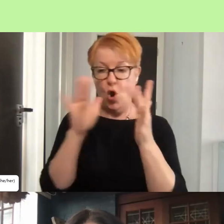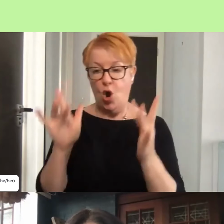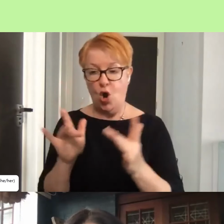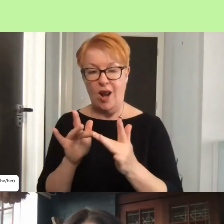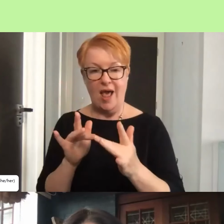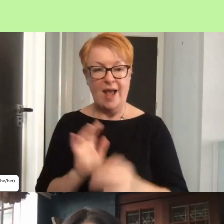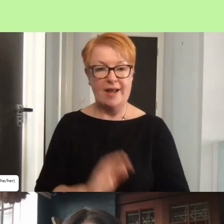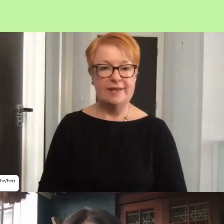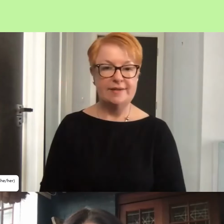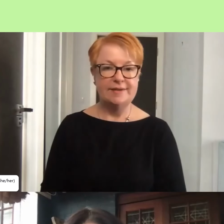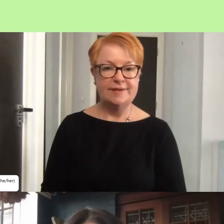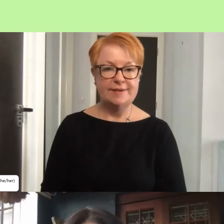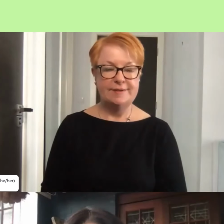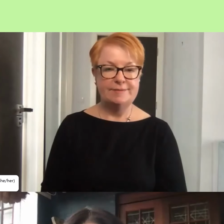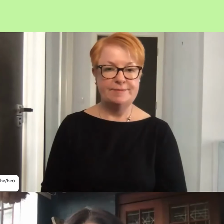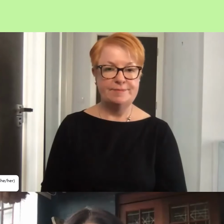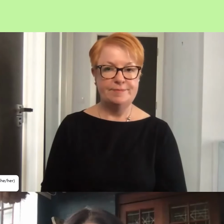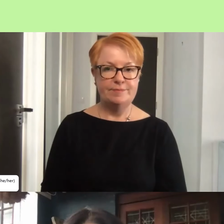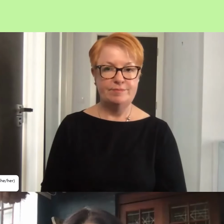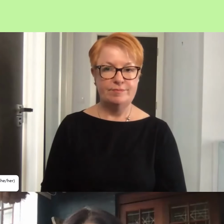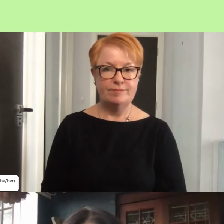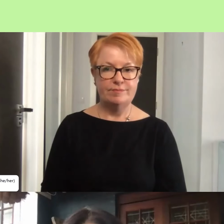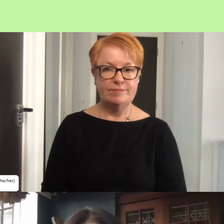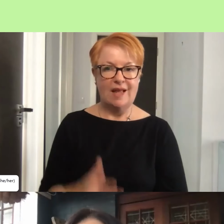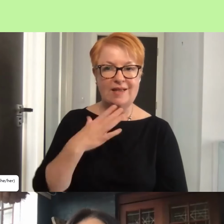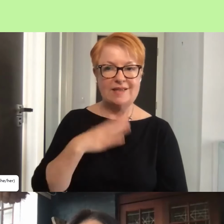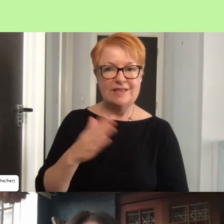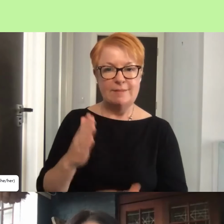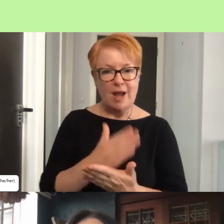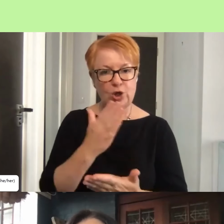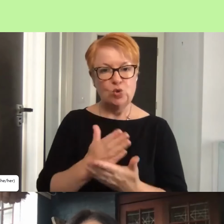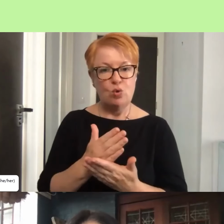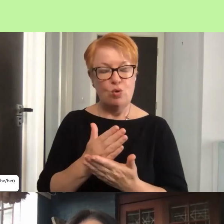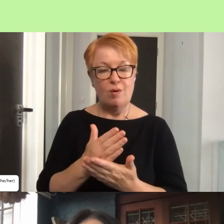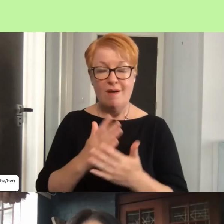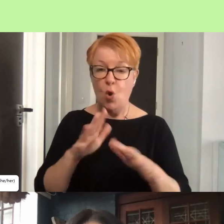So any member of audience is taking part in that and every time you step in a